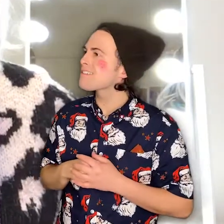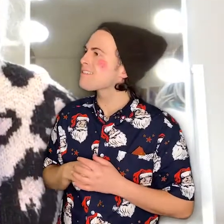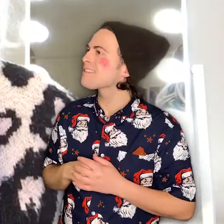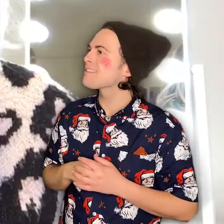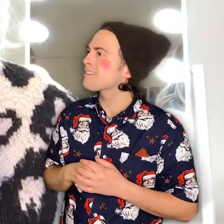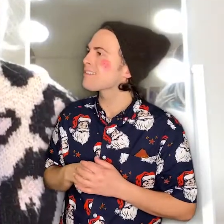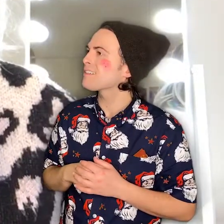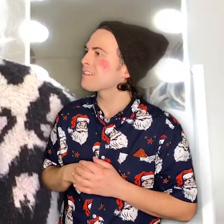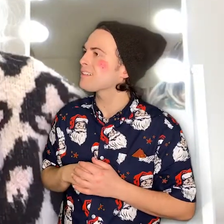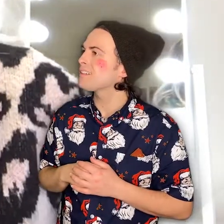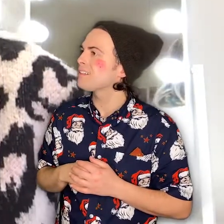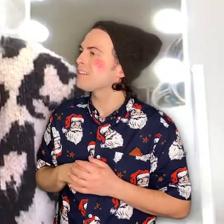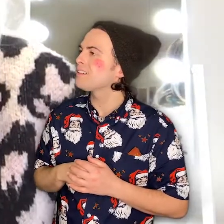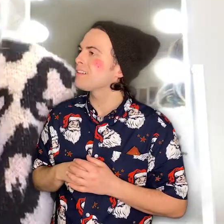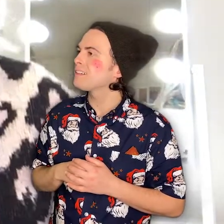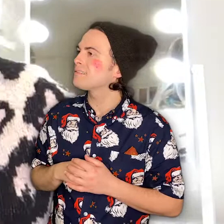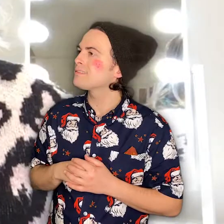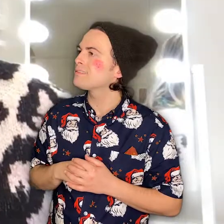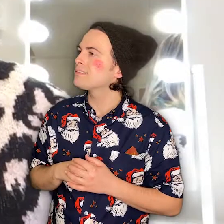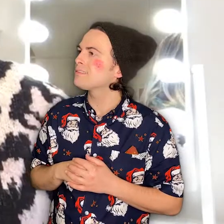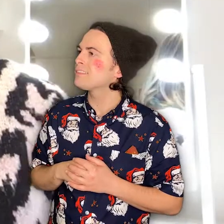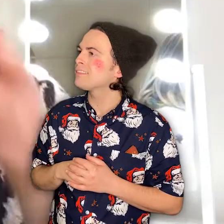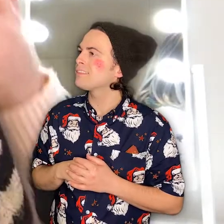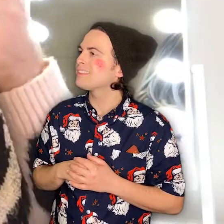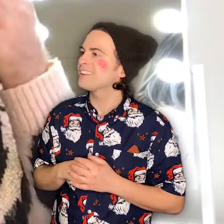and Stephen every day has to be the brightest of upsides.